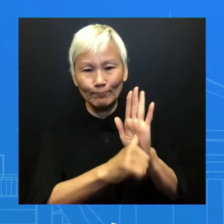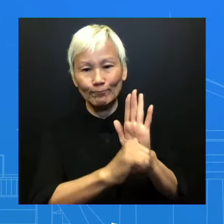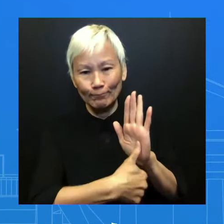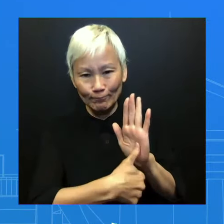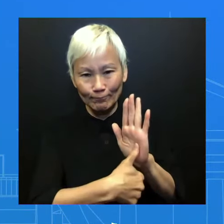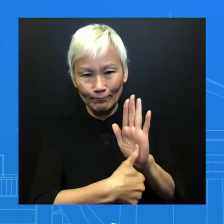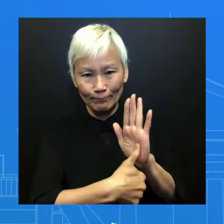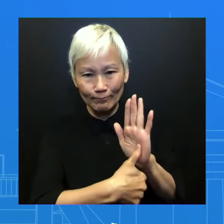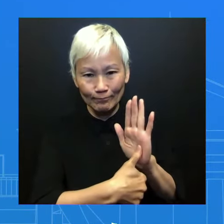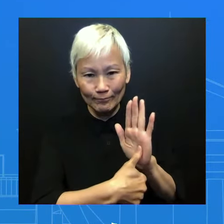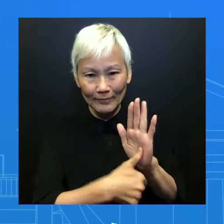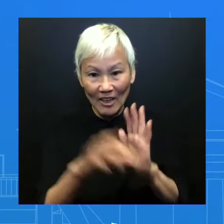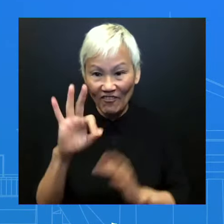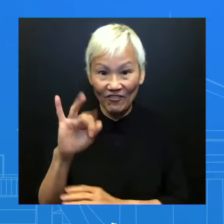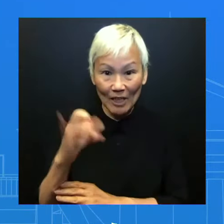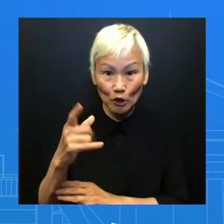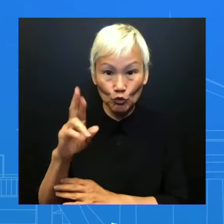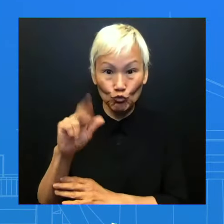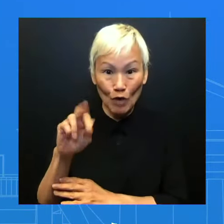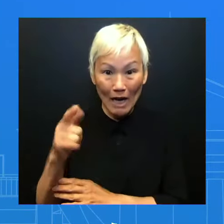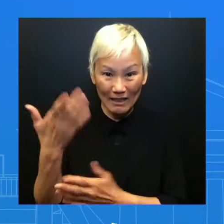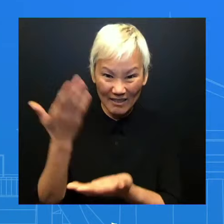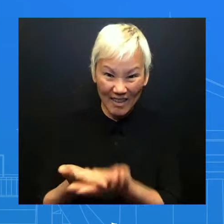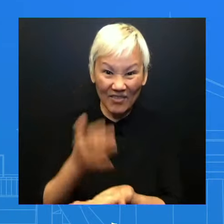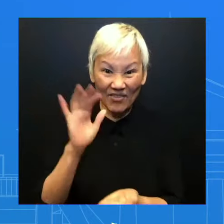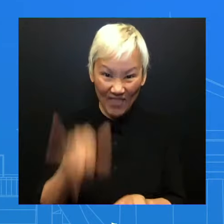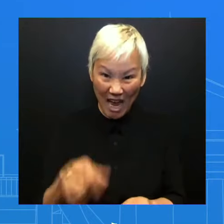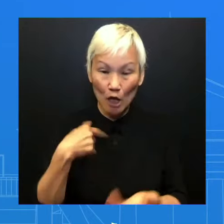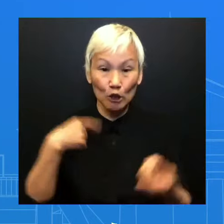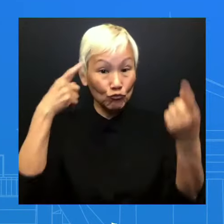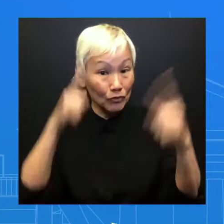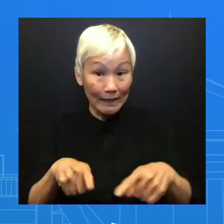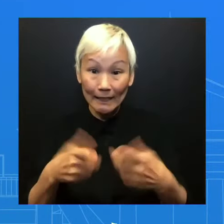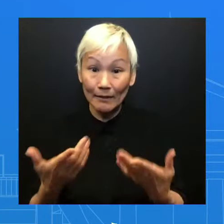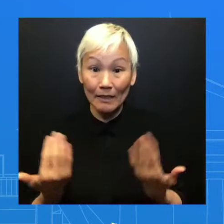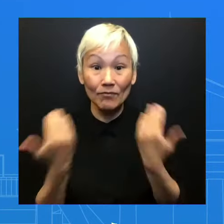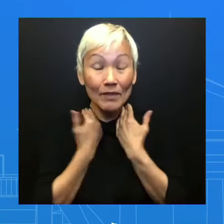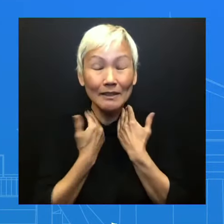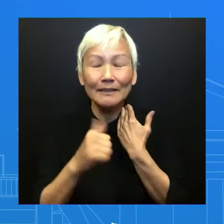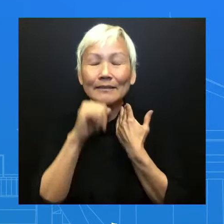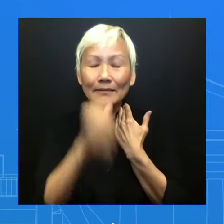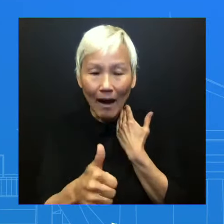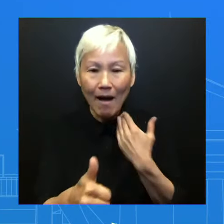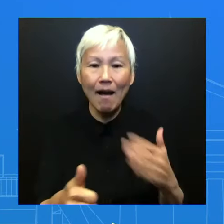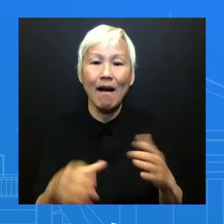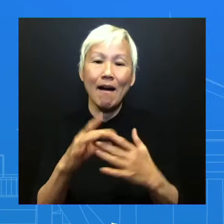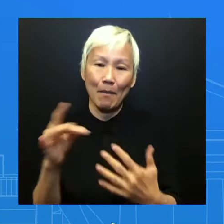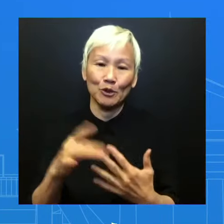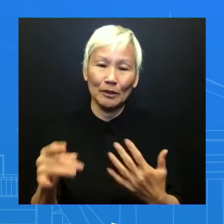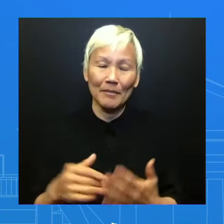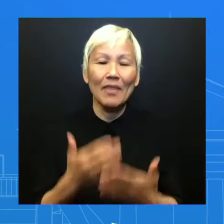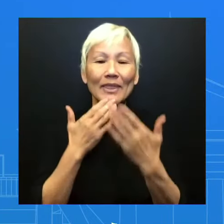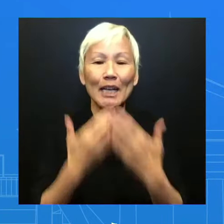that lays out that default is not an option. The Press: Thanks, Karine. I know that the President is going to chat. Ms. Jean-Pierre: All right. Thank you. Thanks, guys.